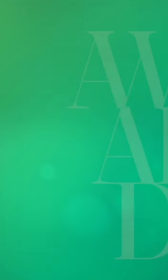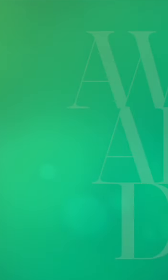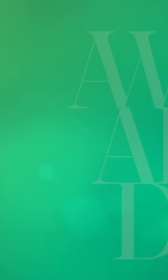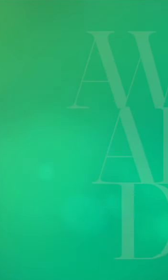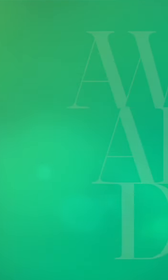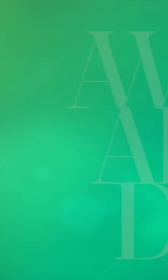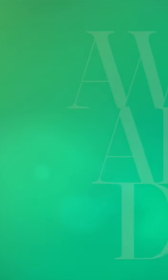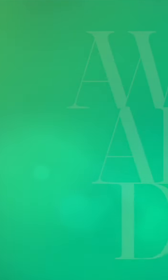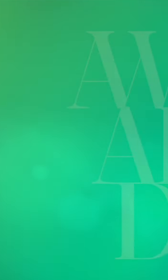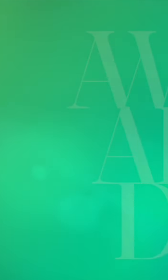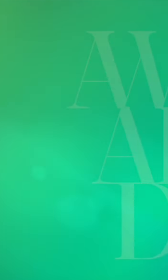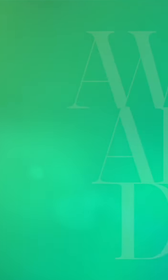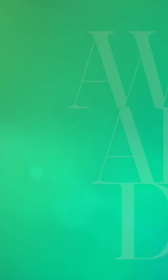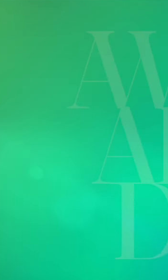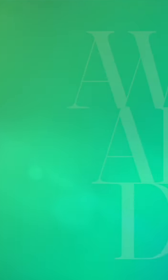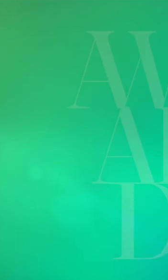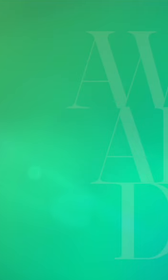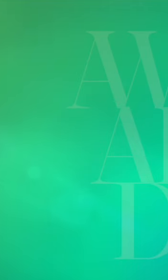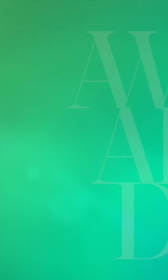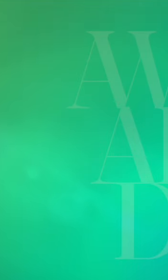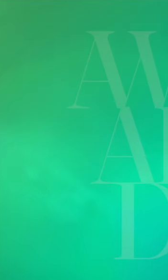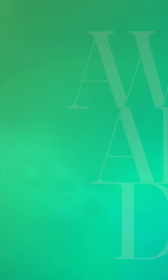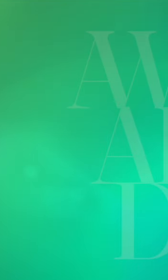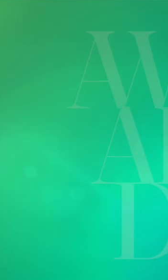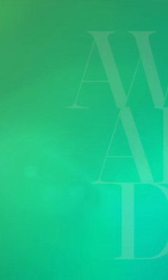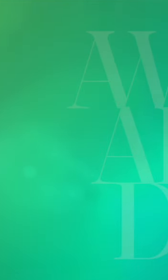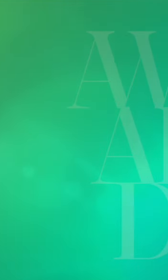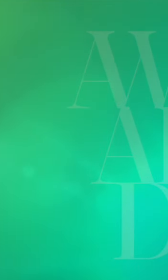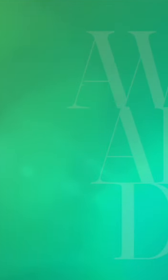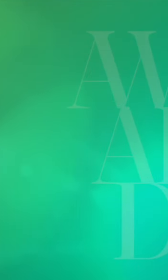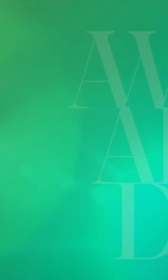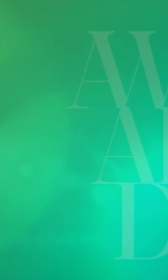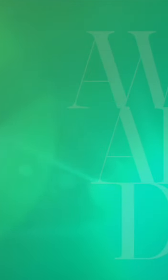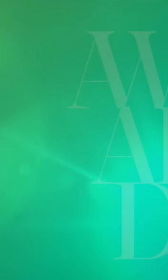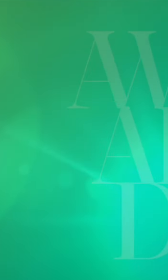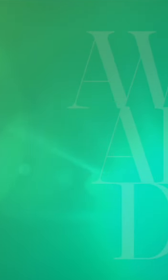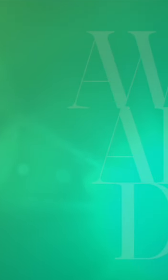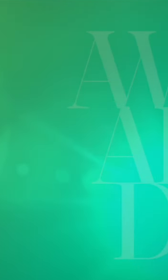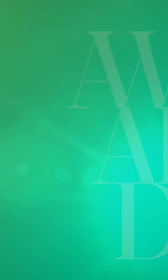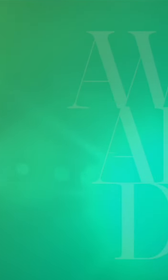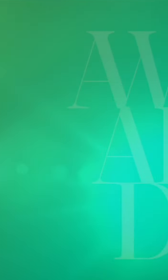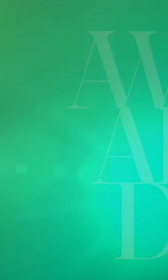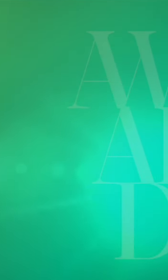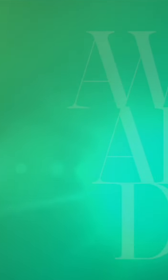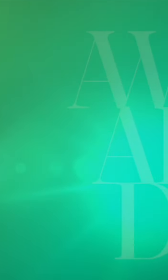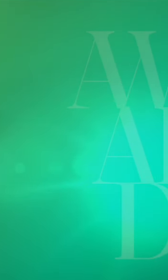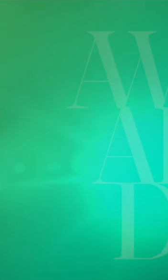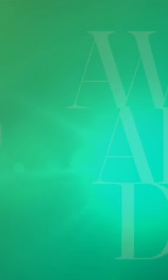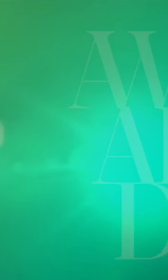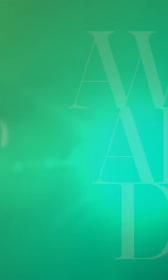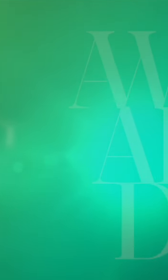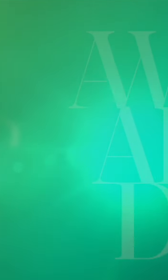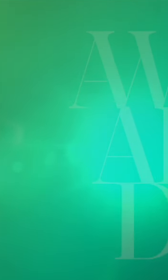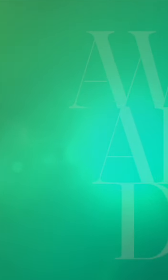at Gasworks and Goldsmith College in London, Kunstlerhaus Bethanien in Berlin, an Asialink residency in Cambodia,